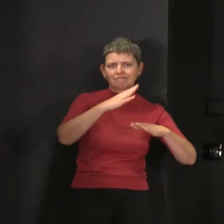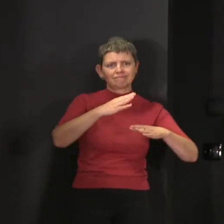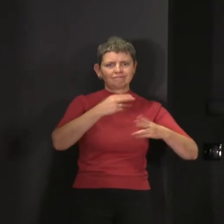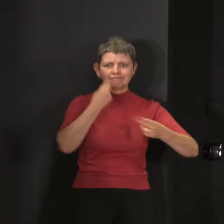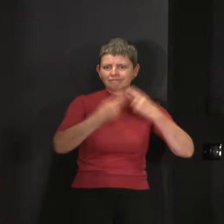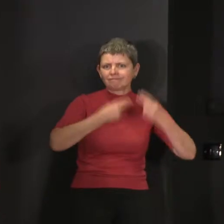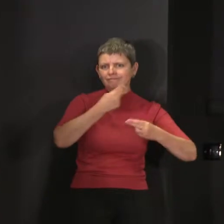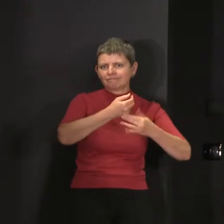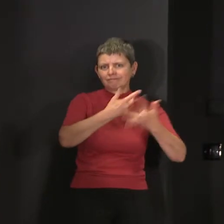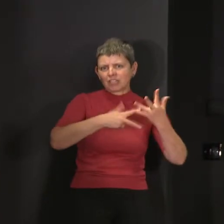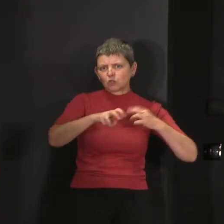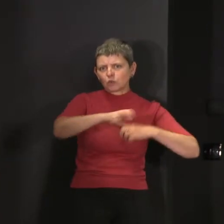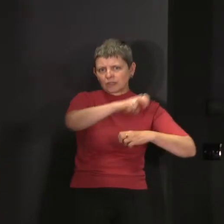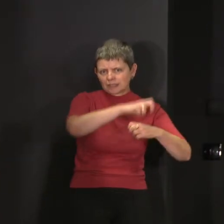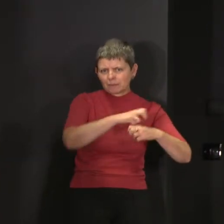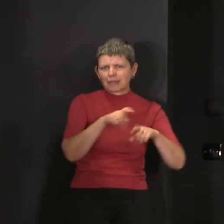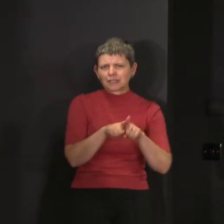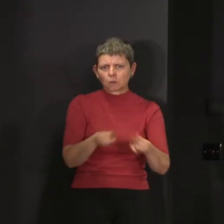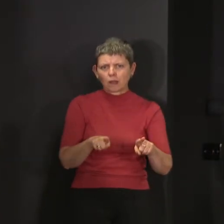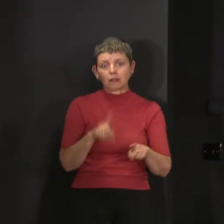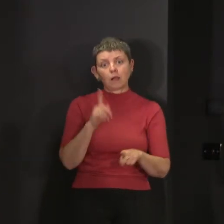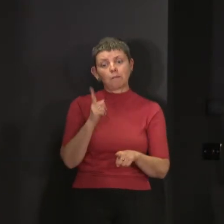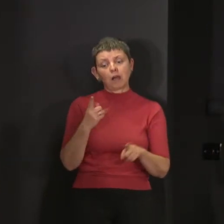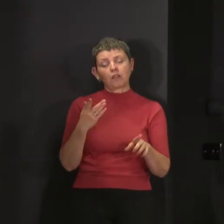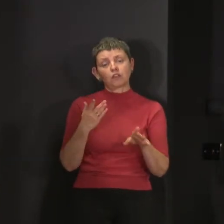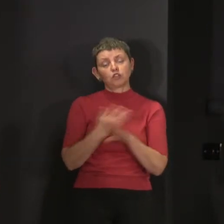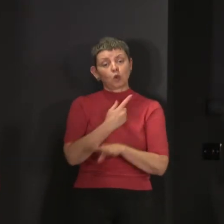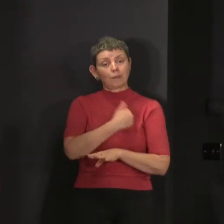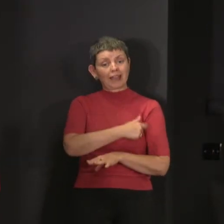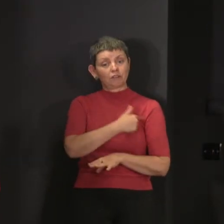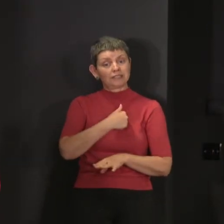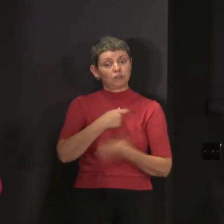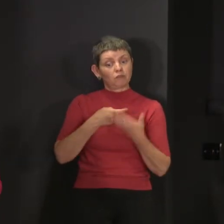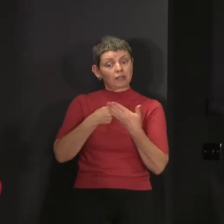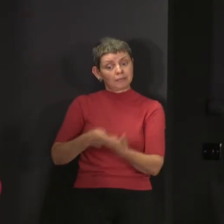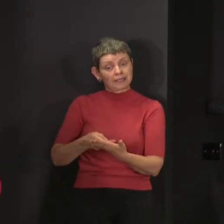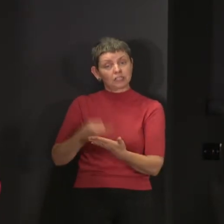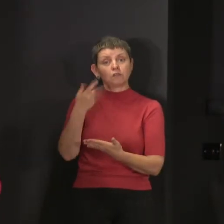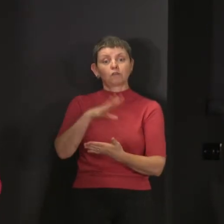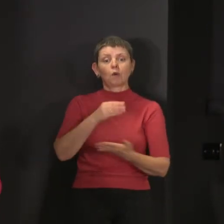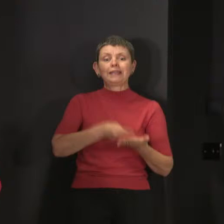things but the job guarantee recommendation came from the advisory group report and that